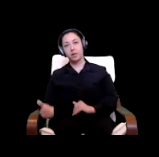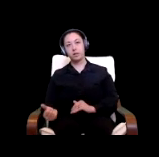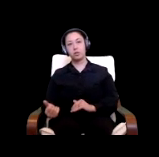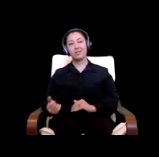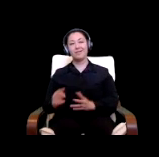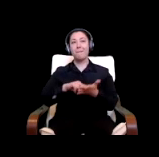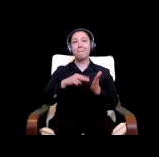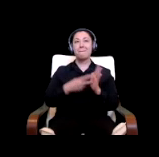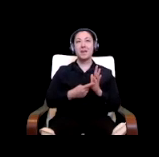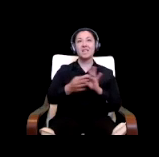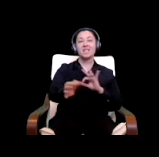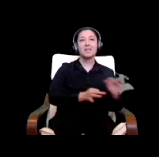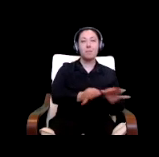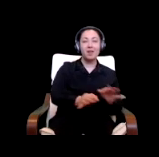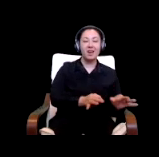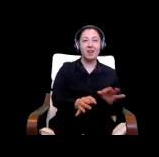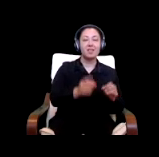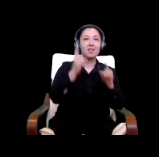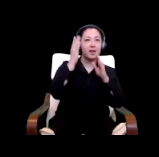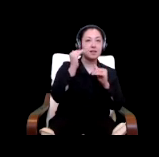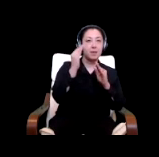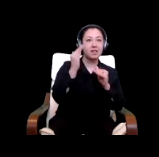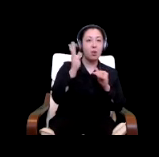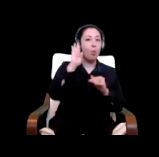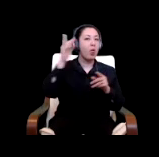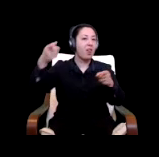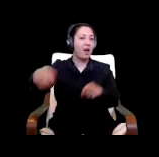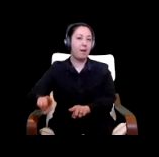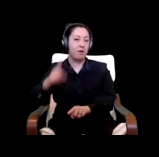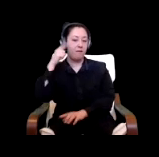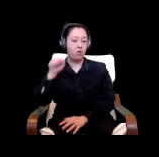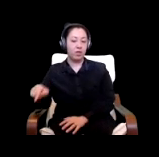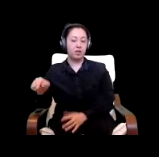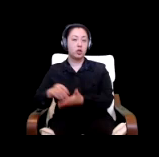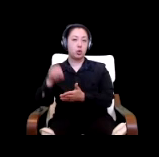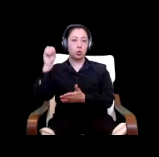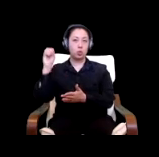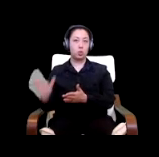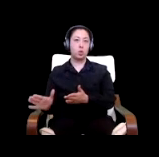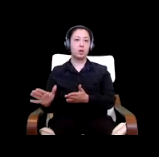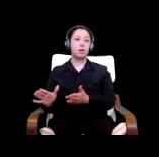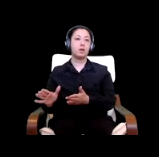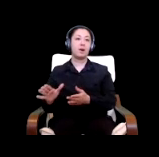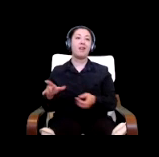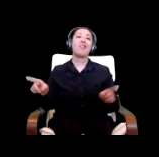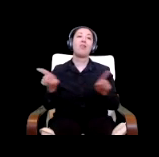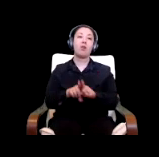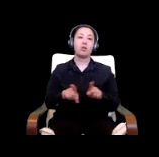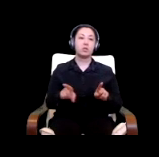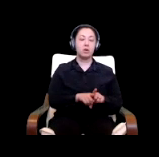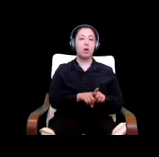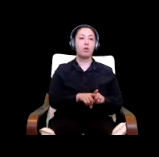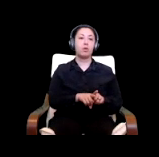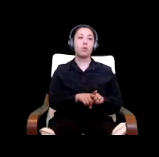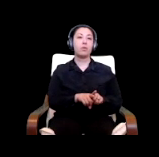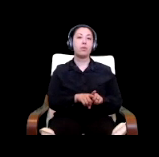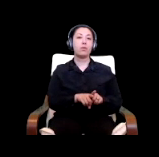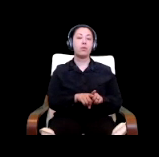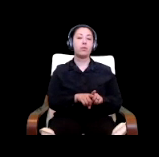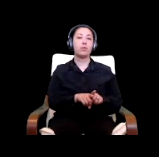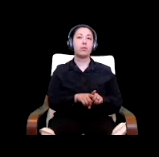basically are the expectations of what is to come for the student. And also it centers them